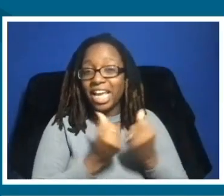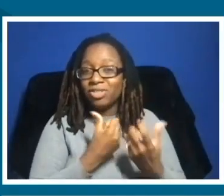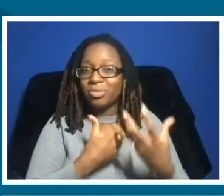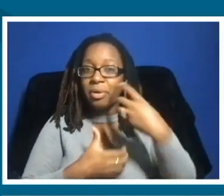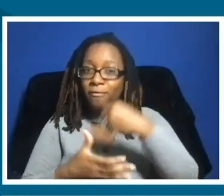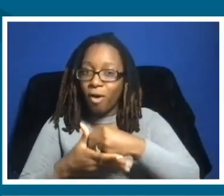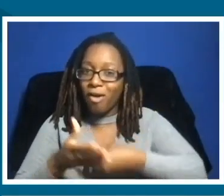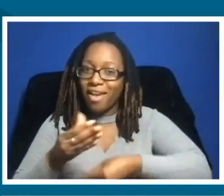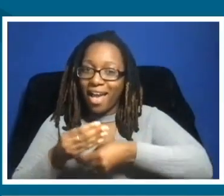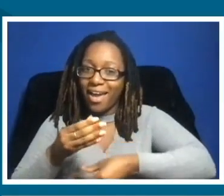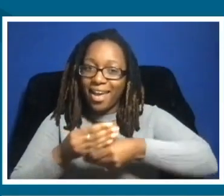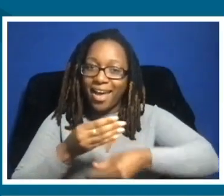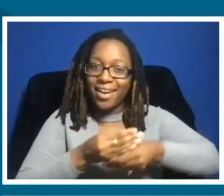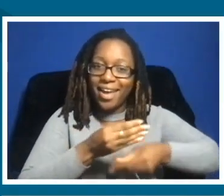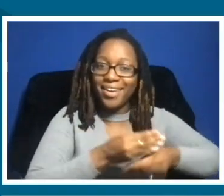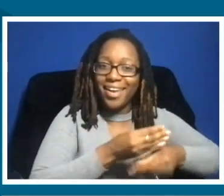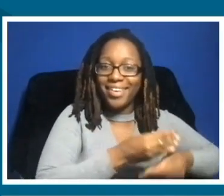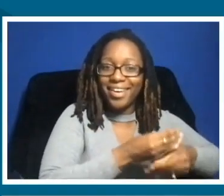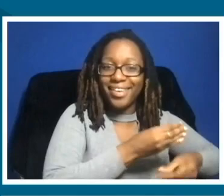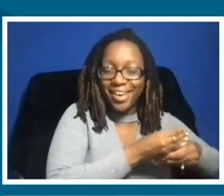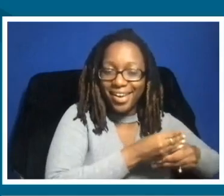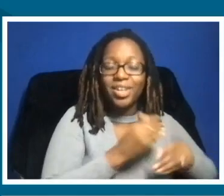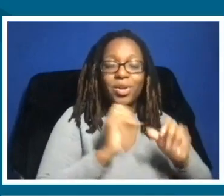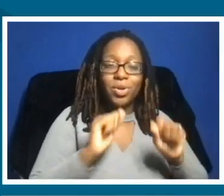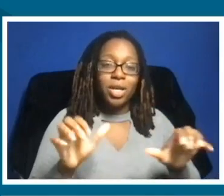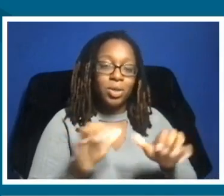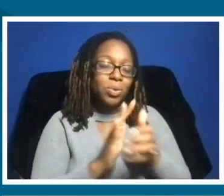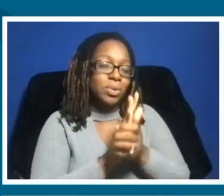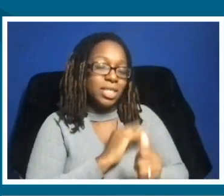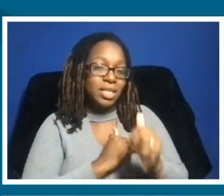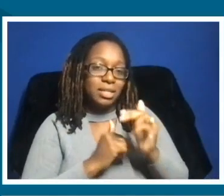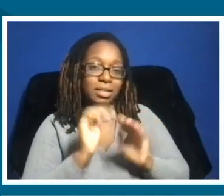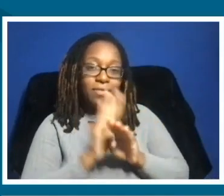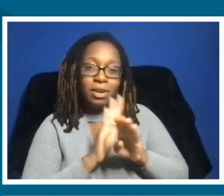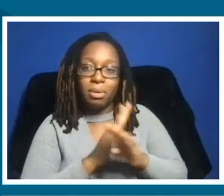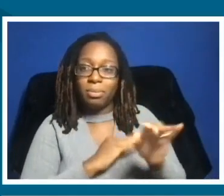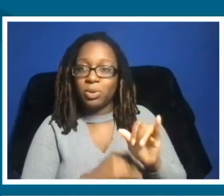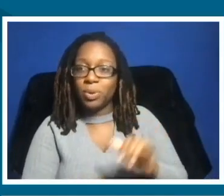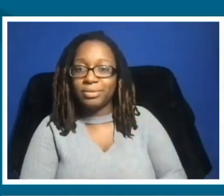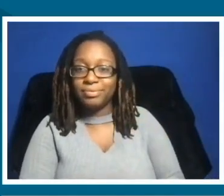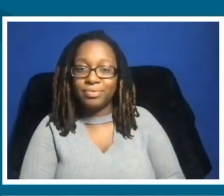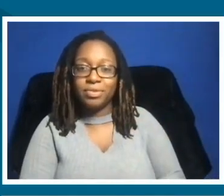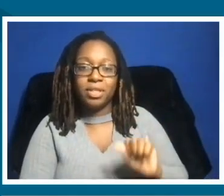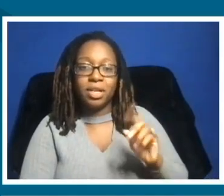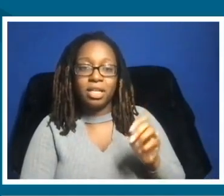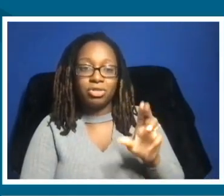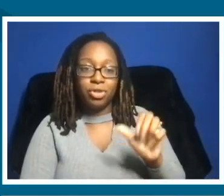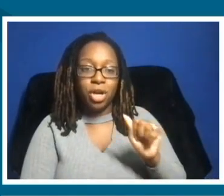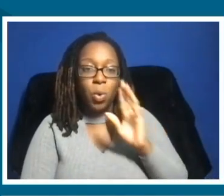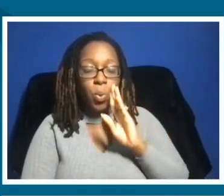skill development through the process as well next slide andrea's going to share